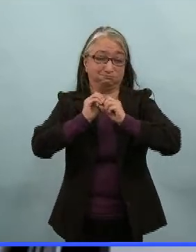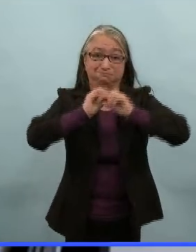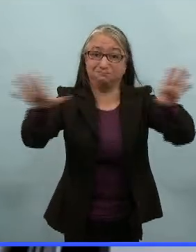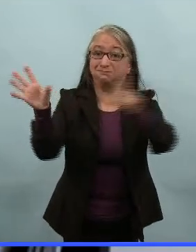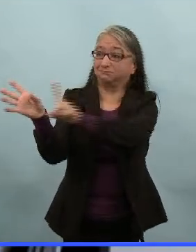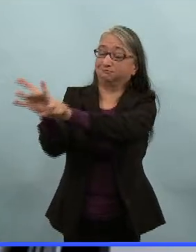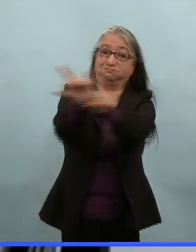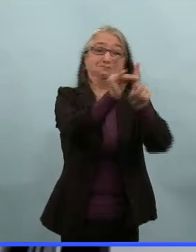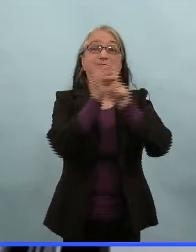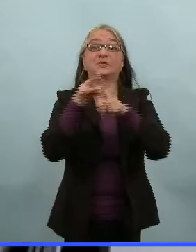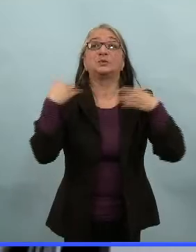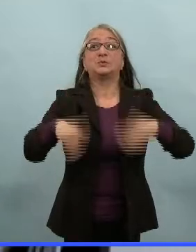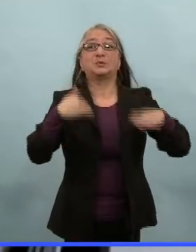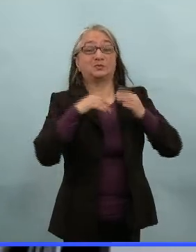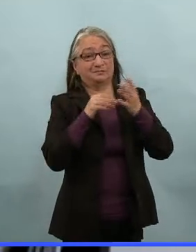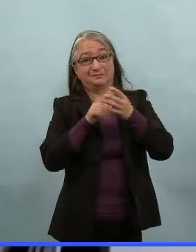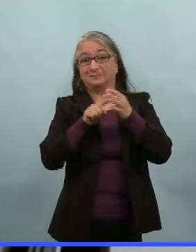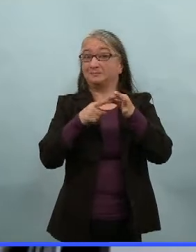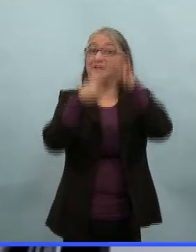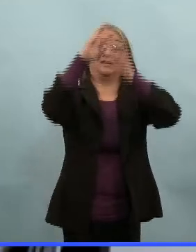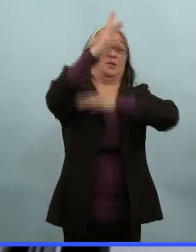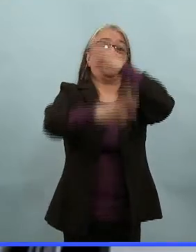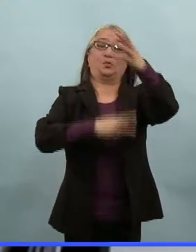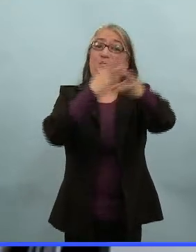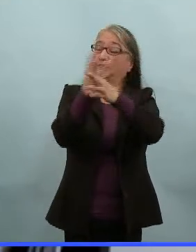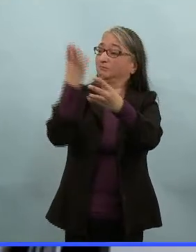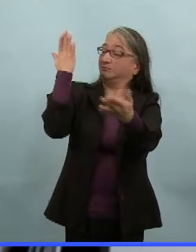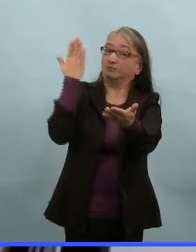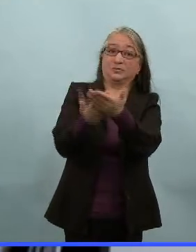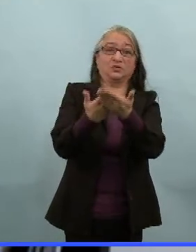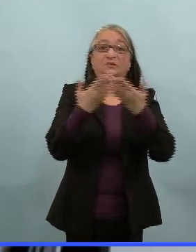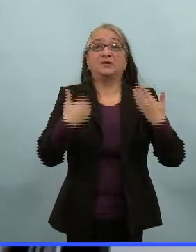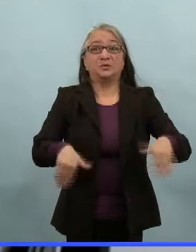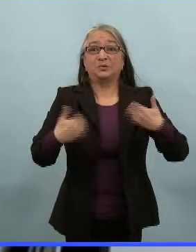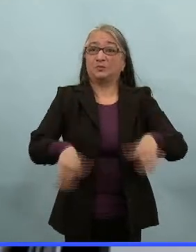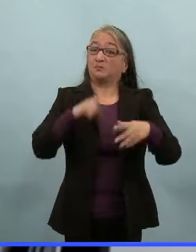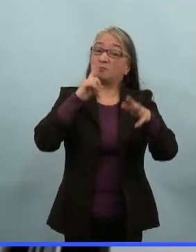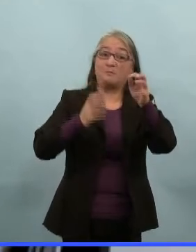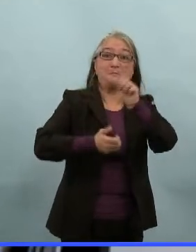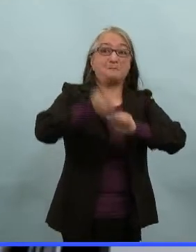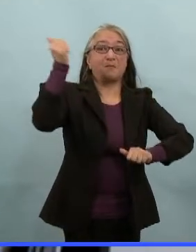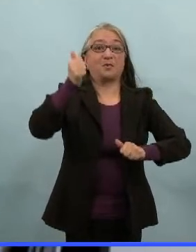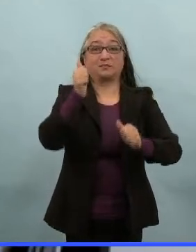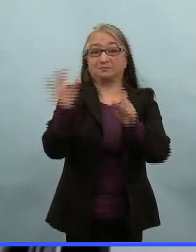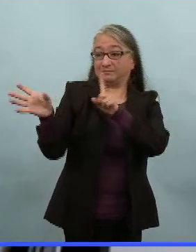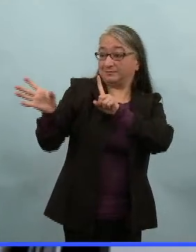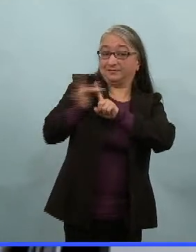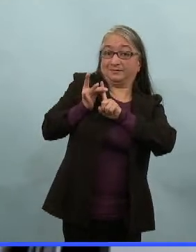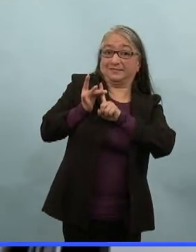world most people who contract this variant and who are fully vaccinated and especially boosted